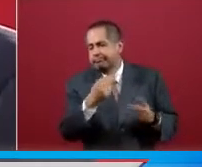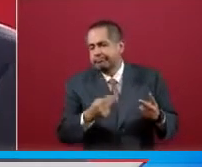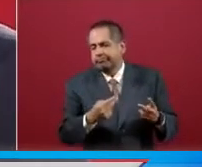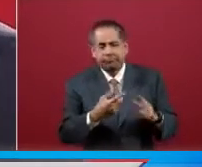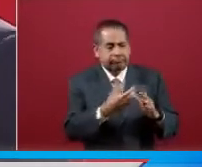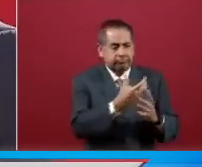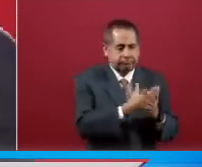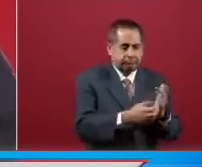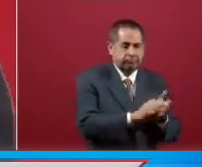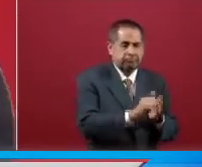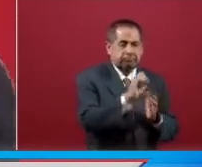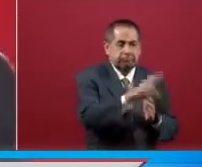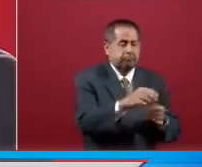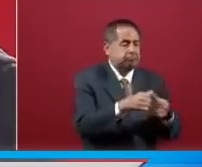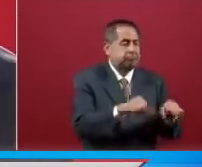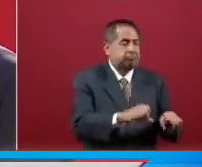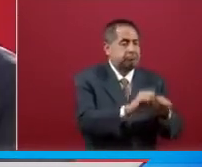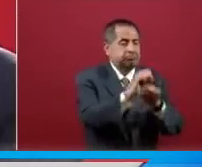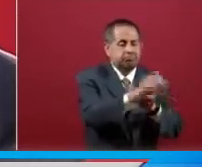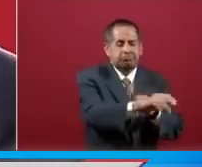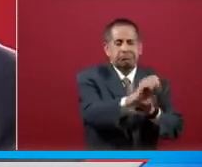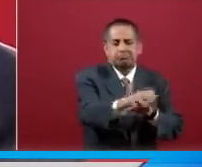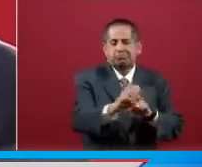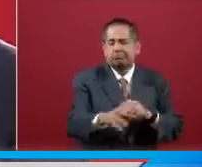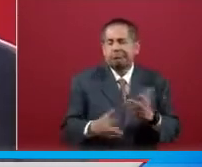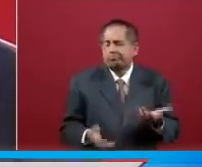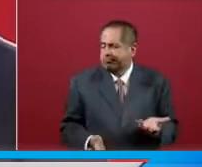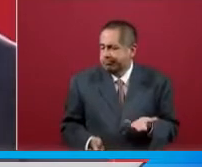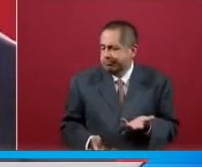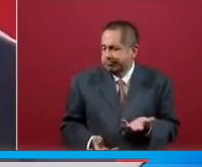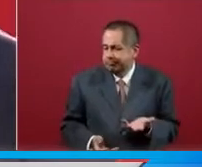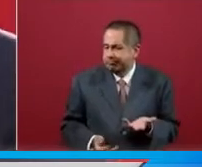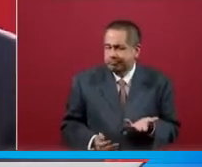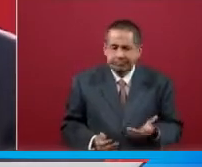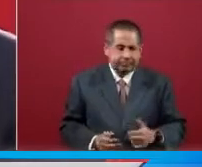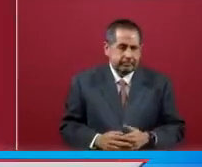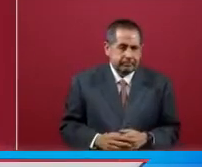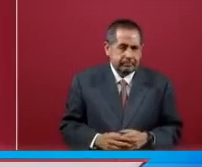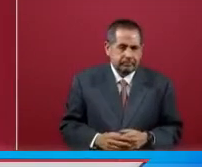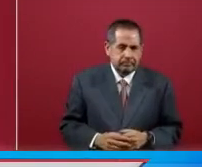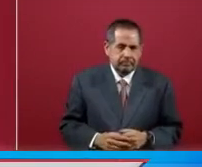The goal is to know that all those dirty and undemocratic maneuvers are going to be banished